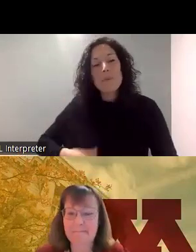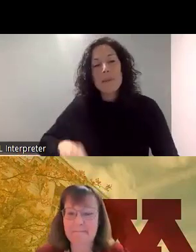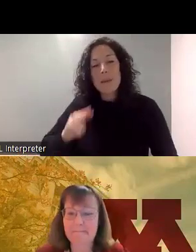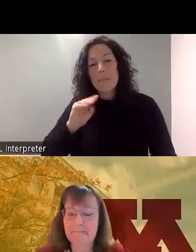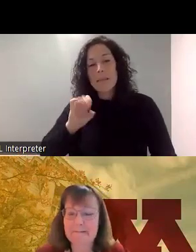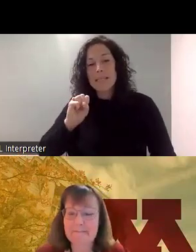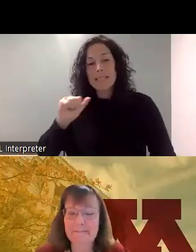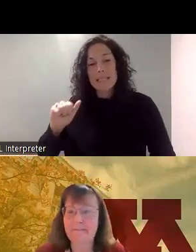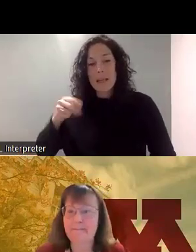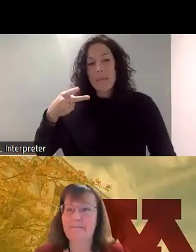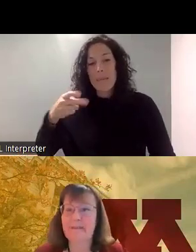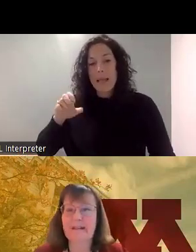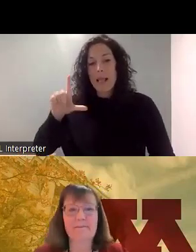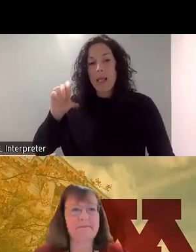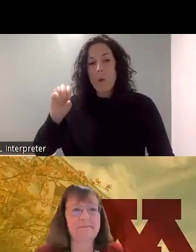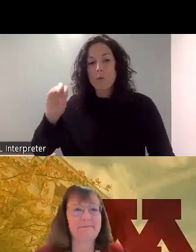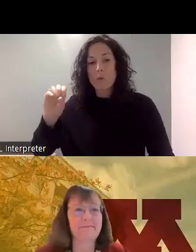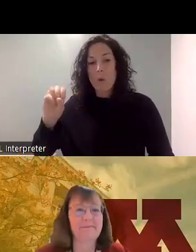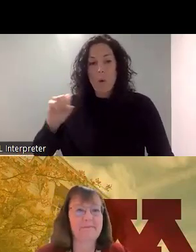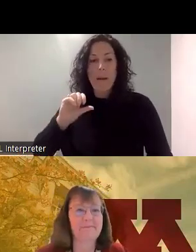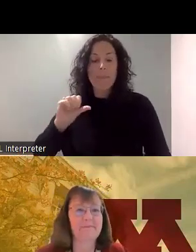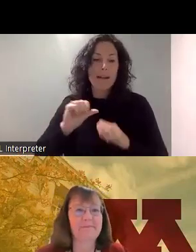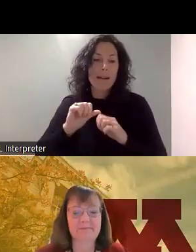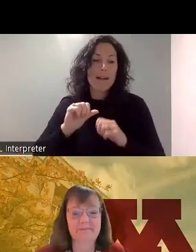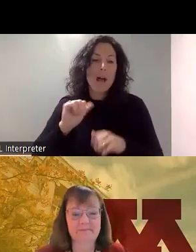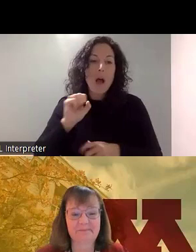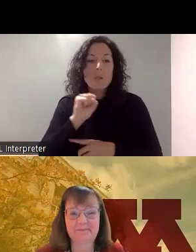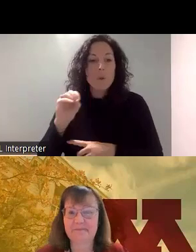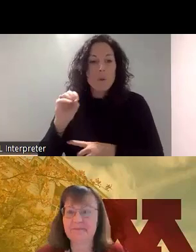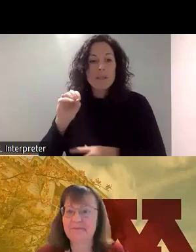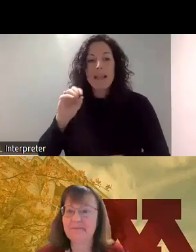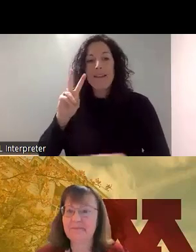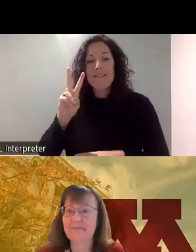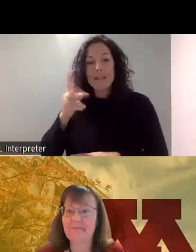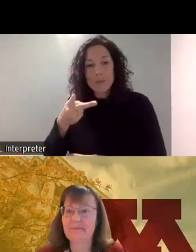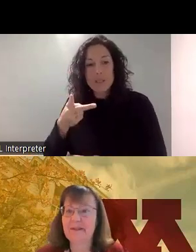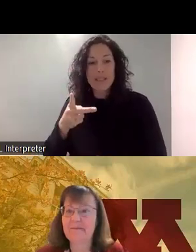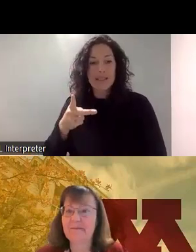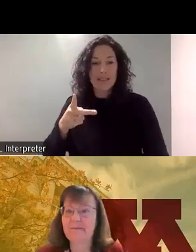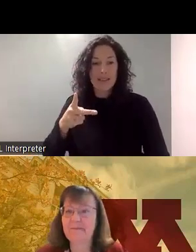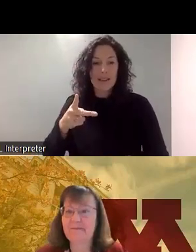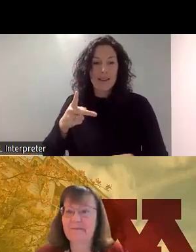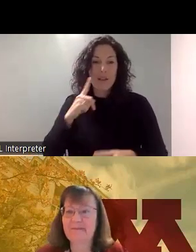I'm Associate Vice President and Associate Vice Provost for Research Services at the University of Pennsylvania.